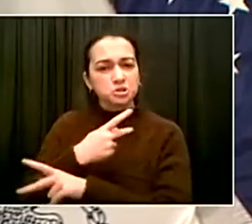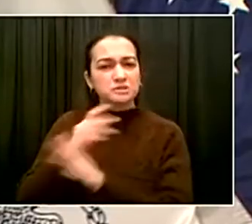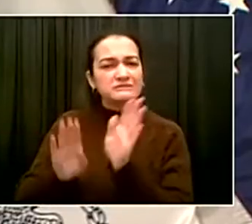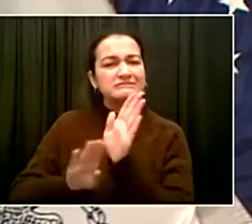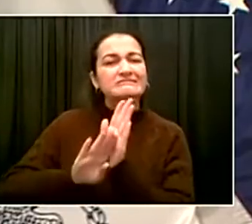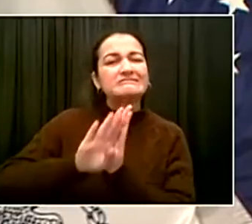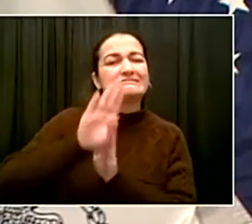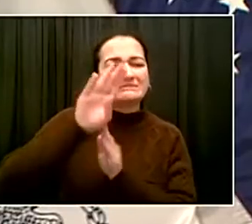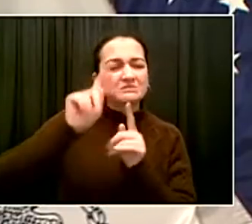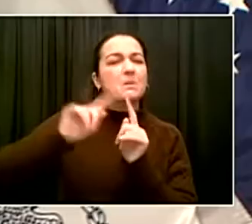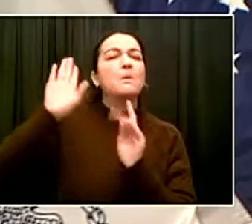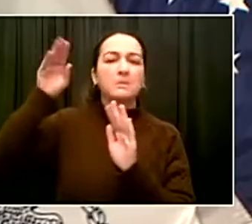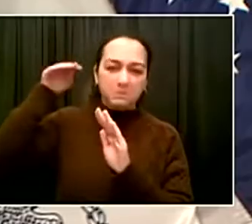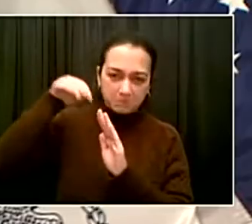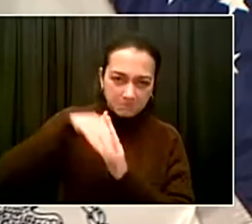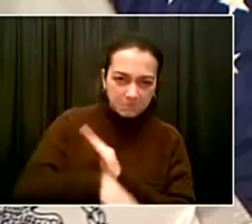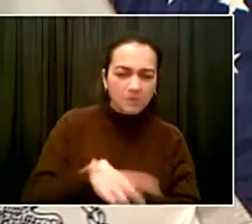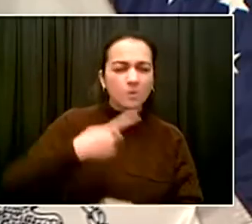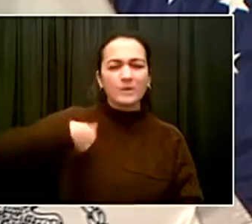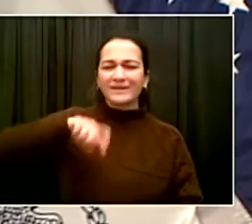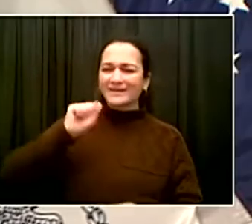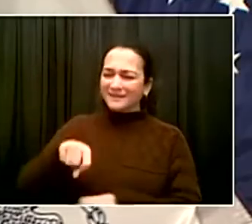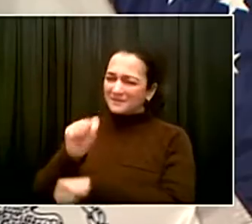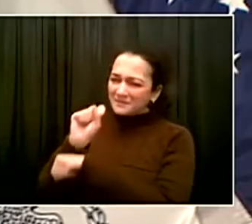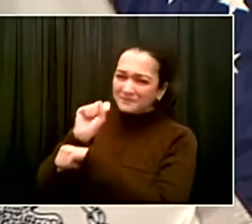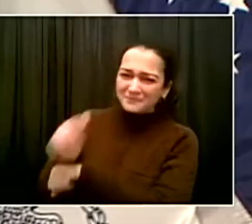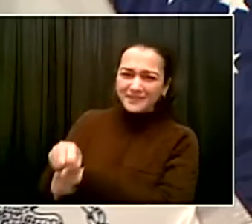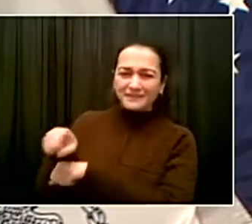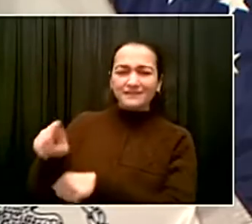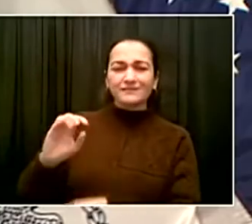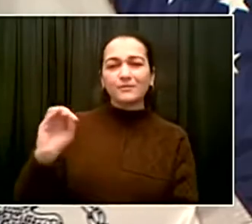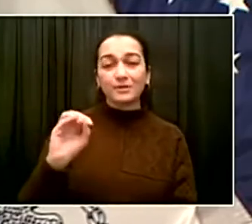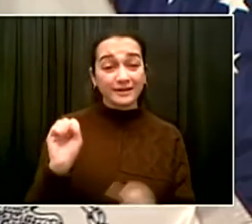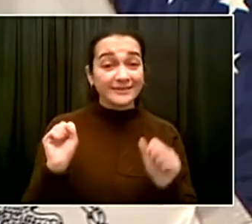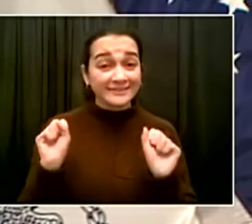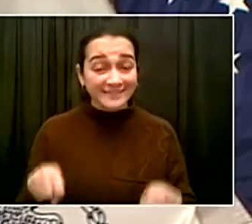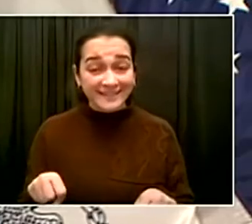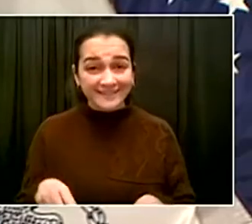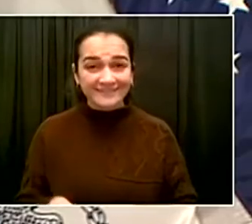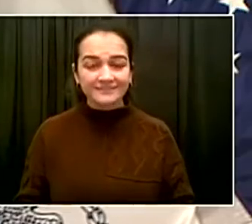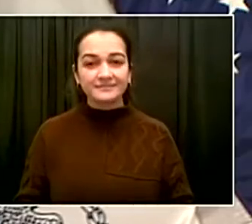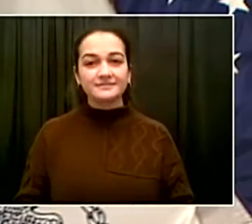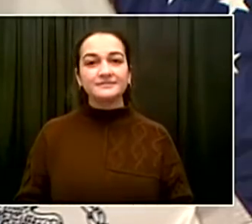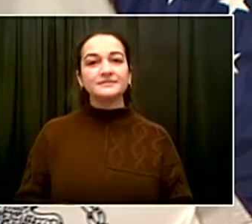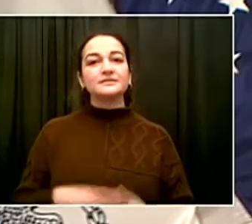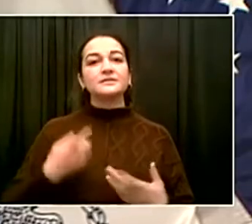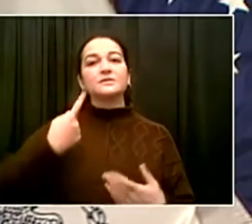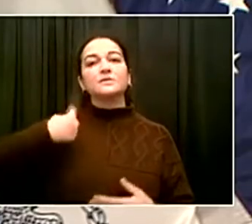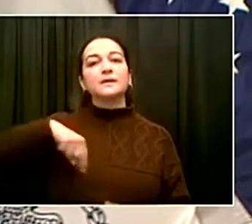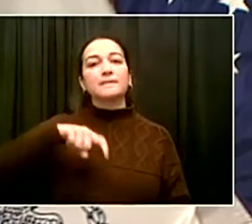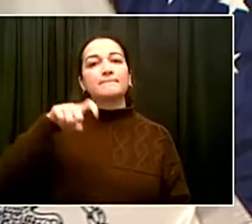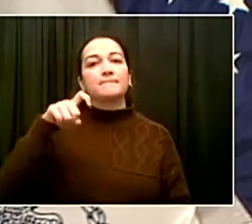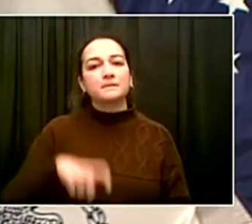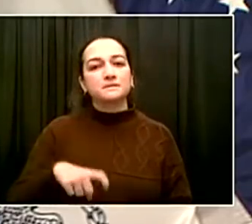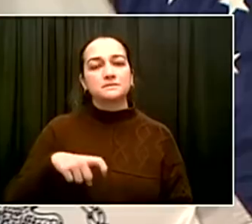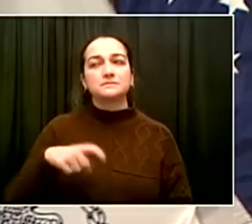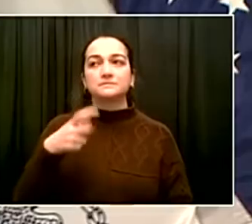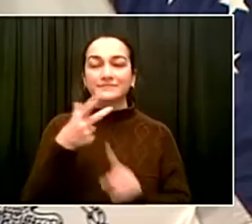PRESENTATIONS OF PEOPLE CAN UNDERSTAND WHAT IS GOING ON. AS YOU SAID, IT WILL BE A CHALLENGING FEW WEEKS. WE ARE NOT HERE TO MINIMIZE THE EXTENT. IT IS CHALLENGING. IT IS SOMETHING WE CAN MEET AND